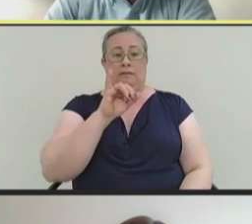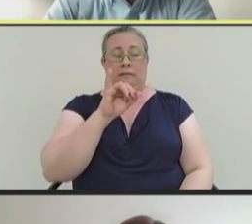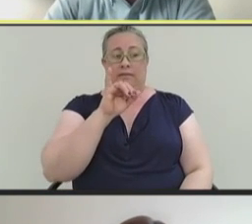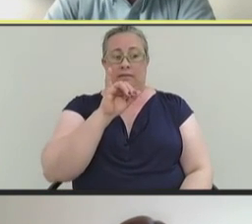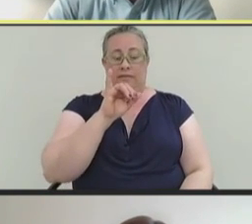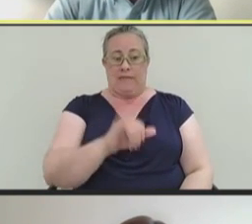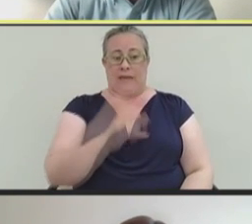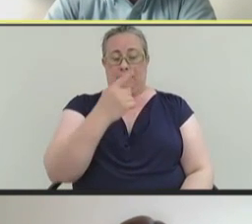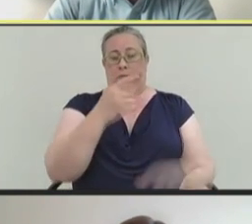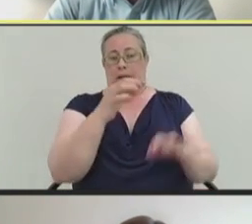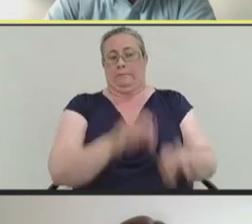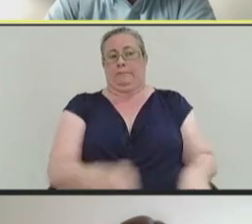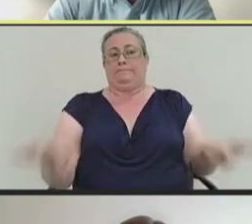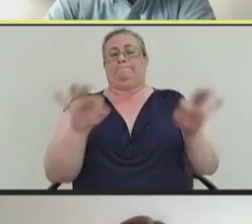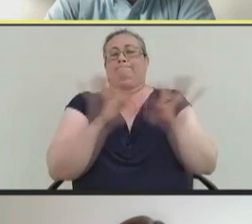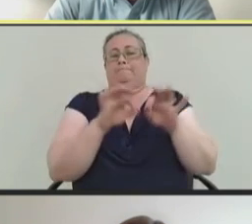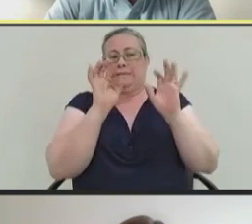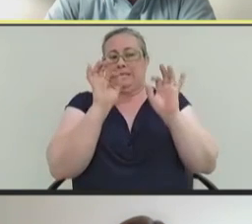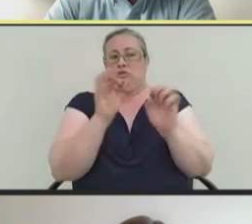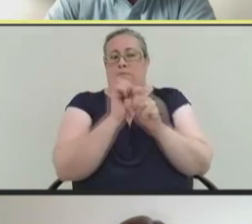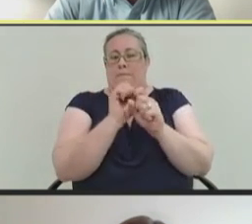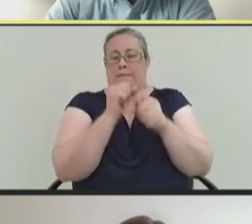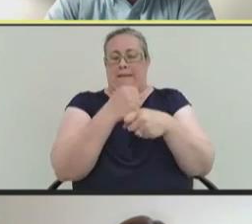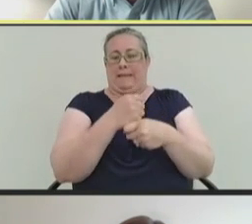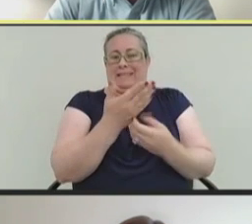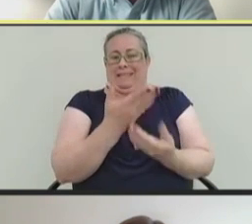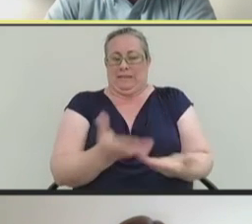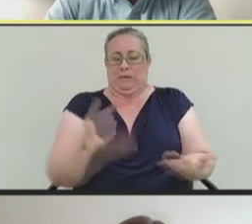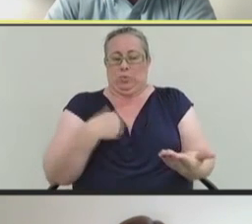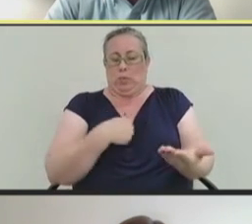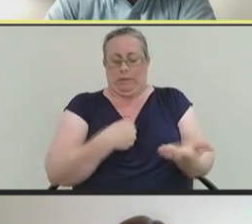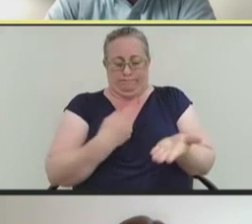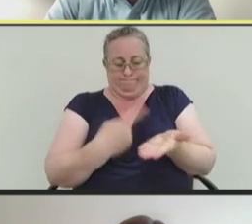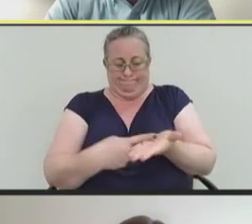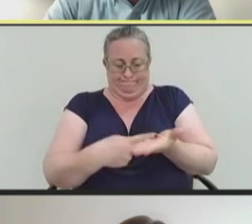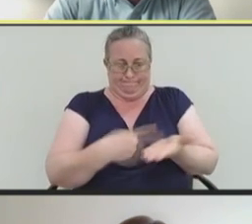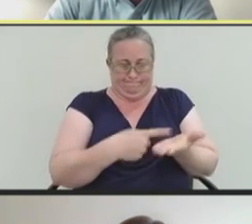key decision-making factors that we bring forward into consideration. So,